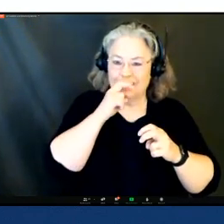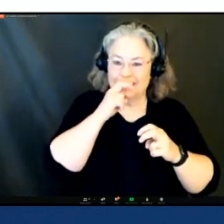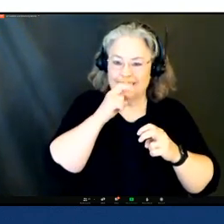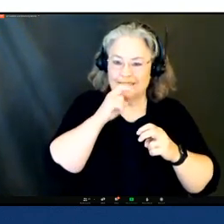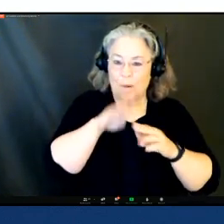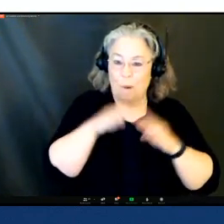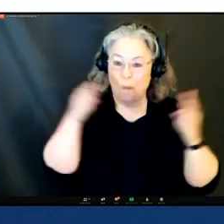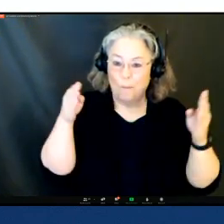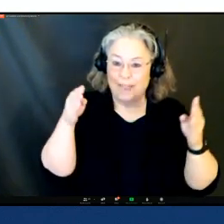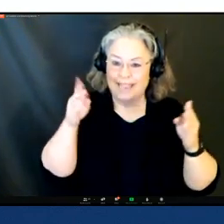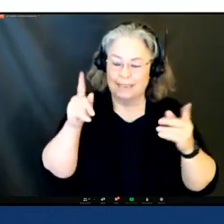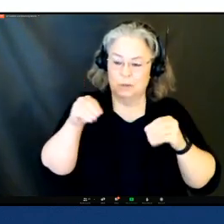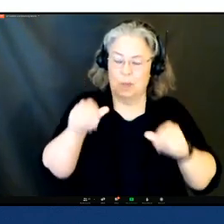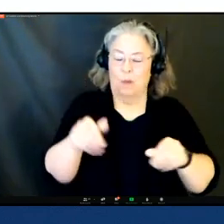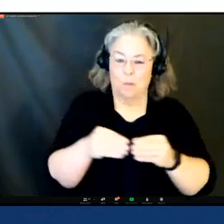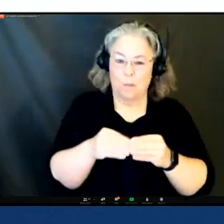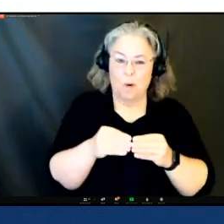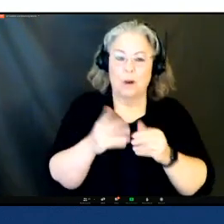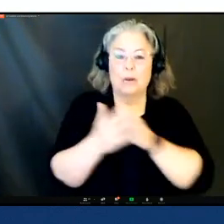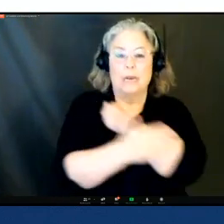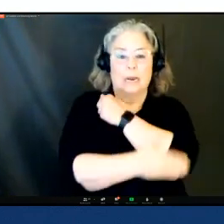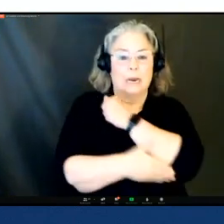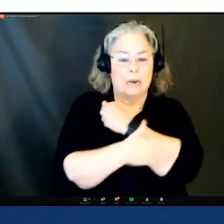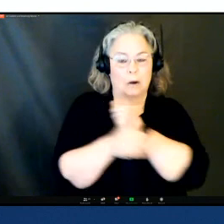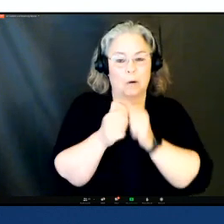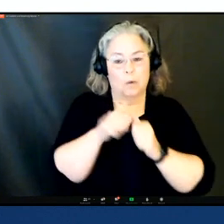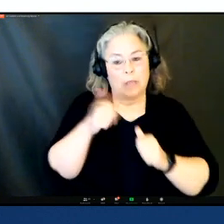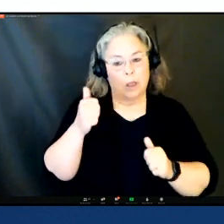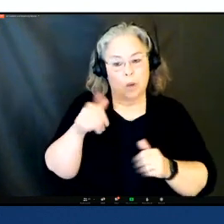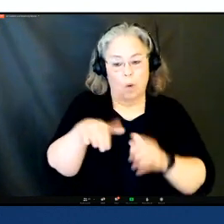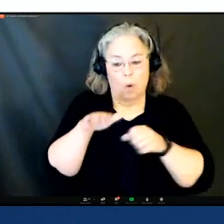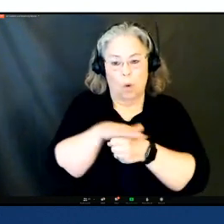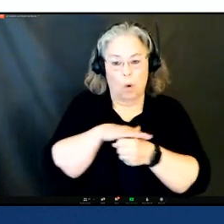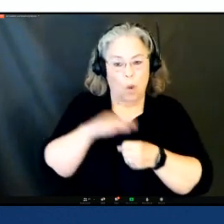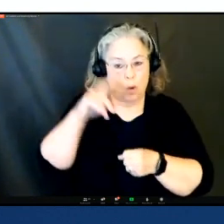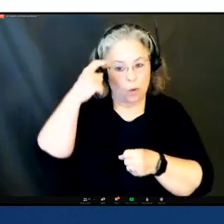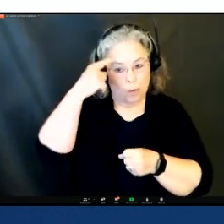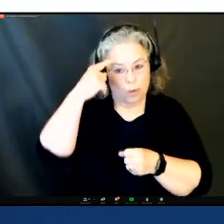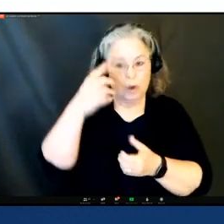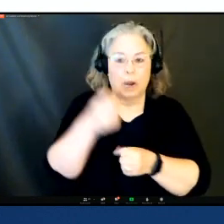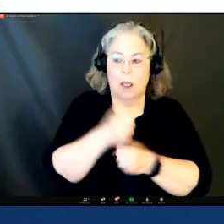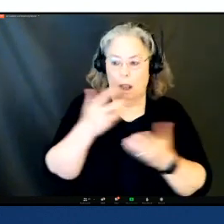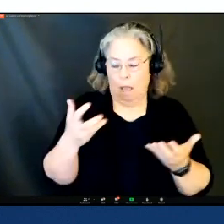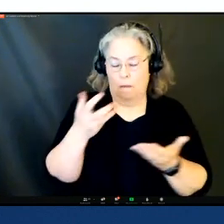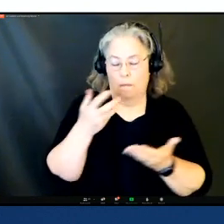Additionally, the county, along with other local governments, has received substantial funding from the federal government